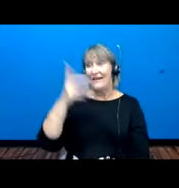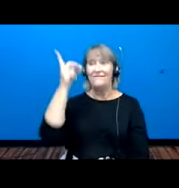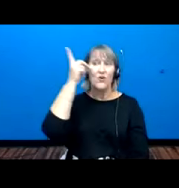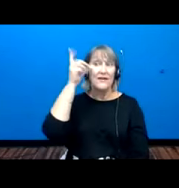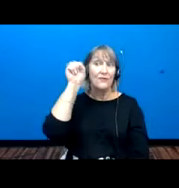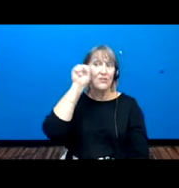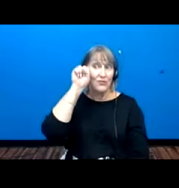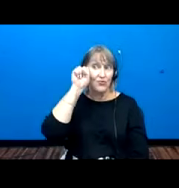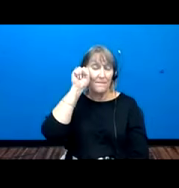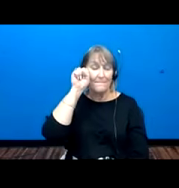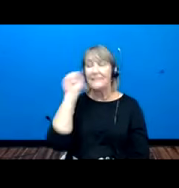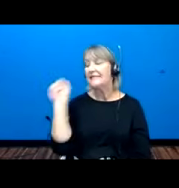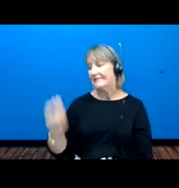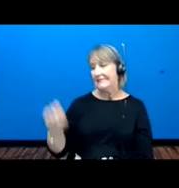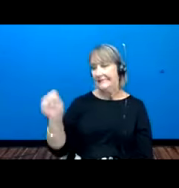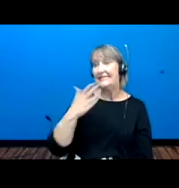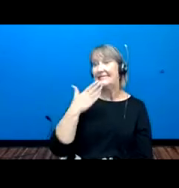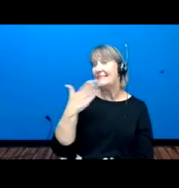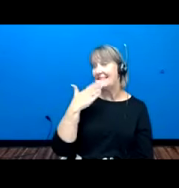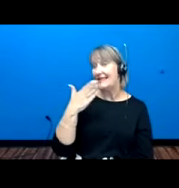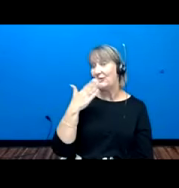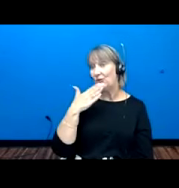Carolyn: We definitely hear you and thank you for that comment.